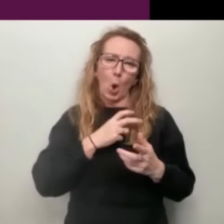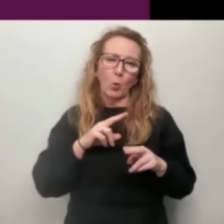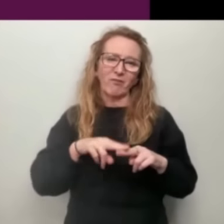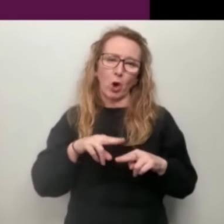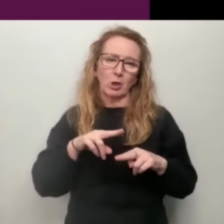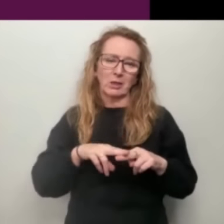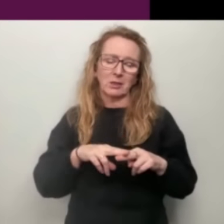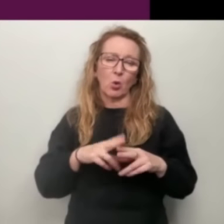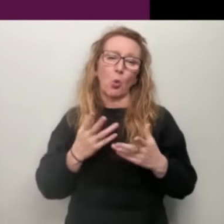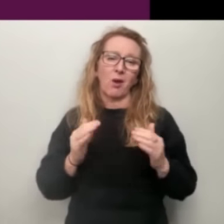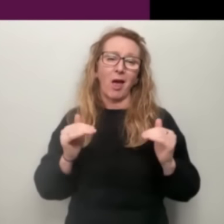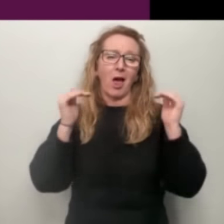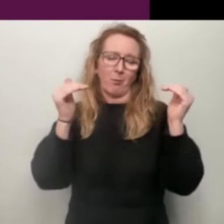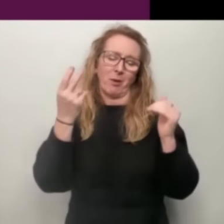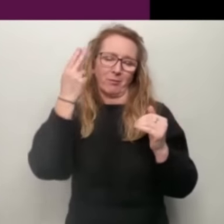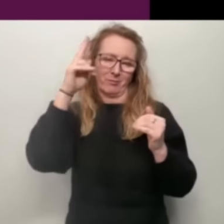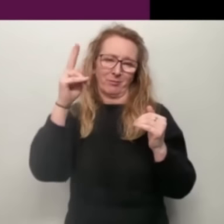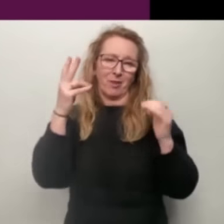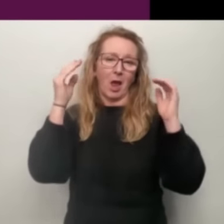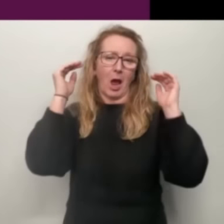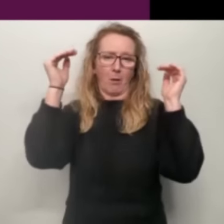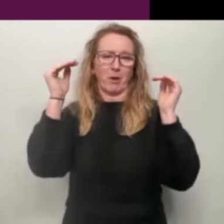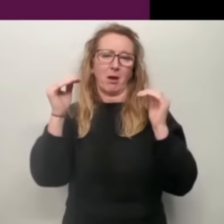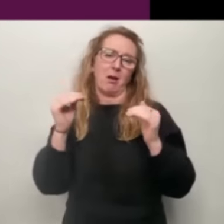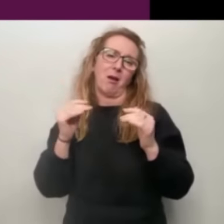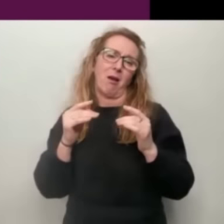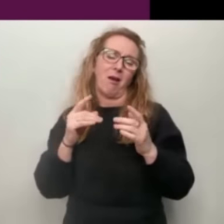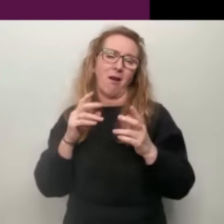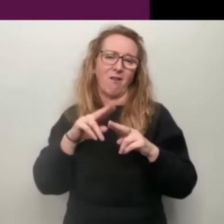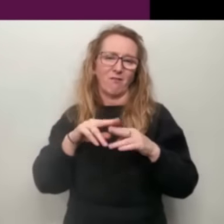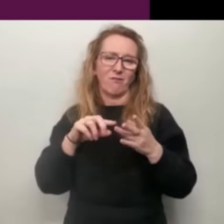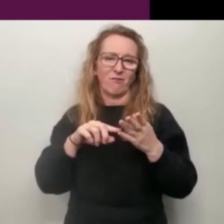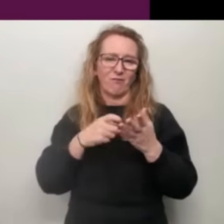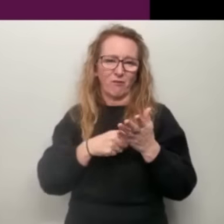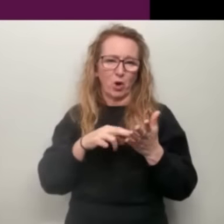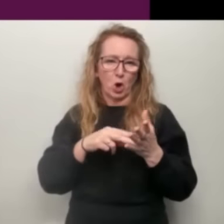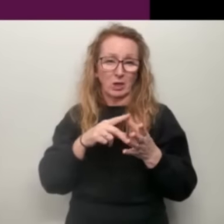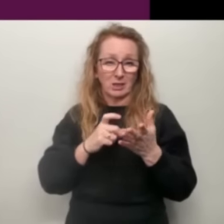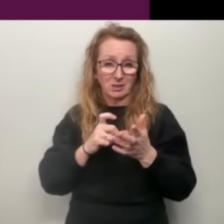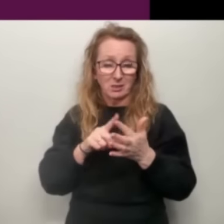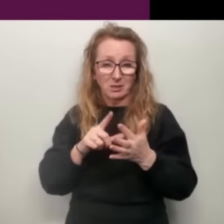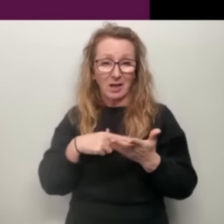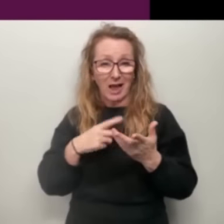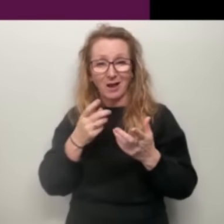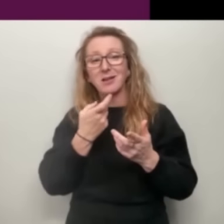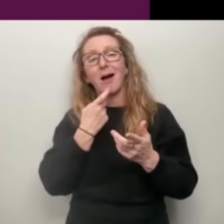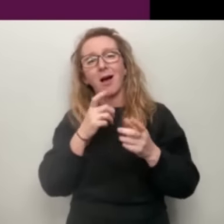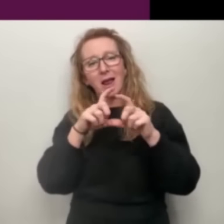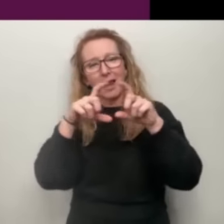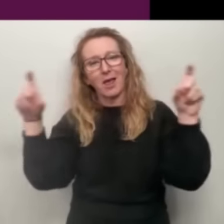The upper furnace still stands to this day and it bears an iron lintel with the date 1638,